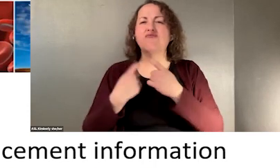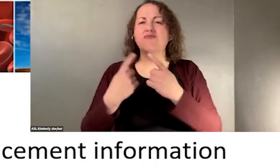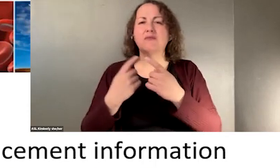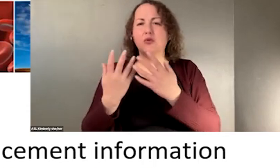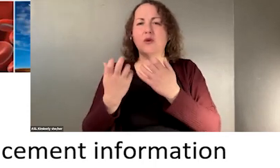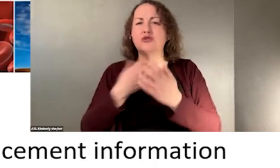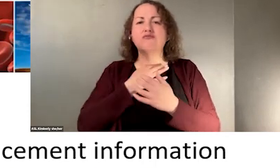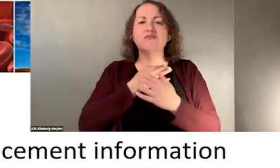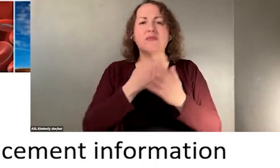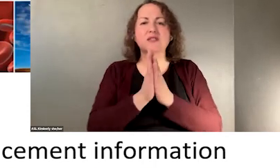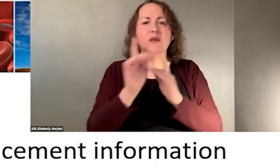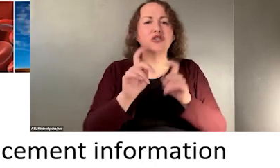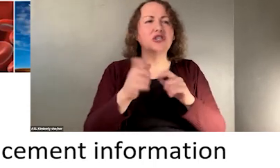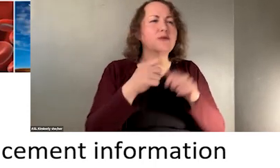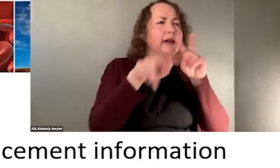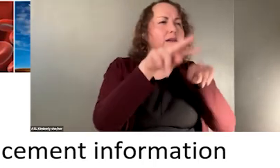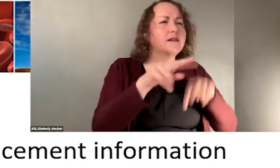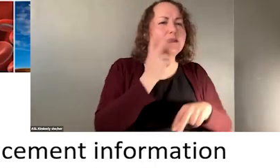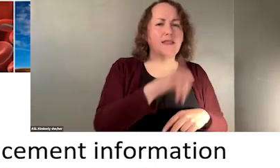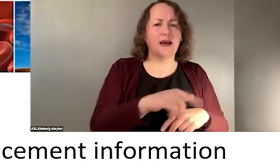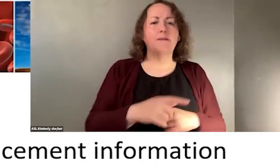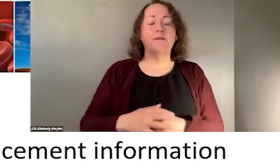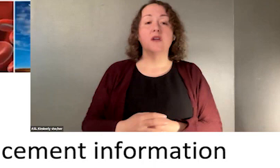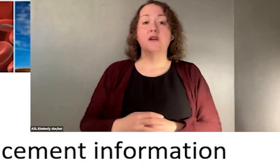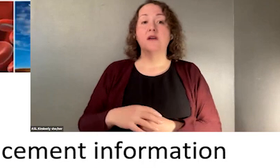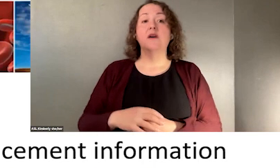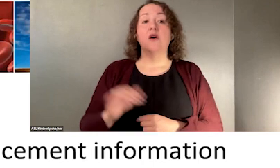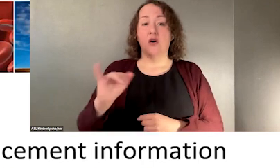Please feel free to look at the FastLane Decommissioning page.